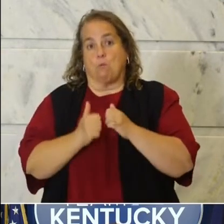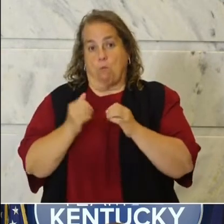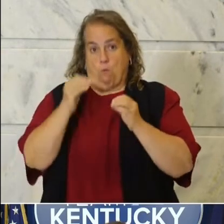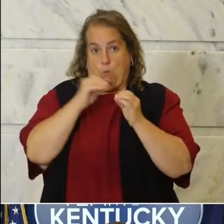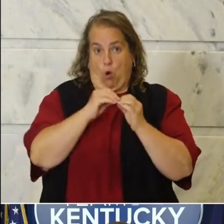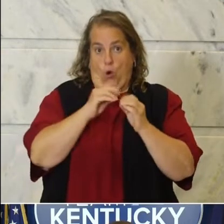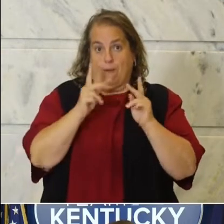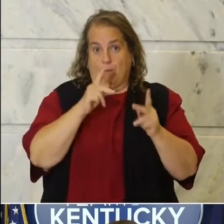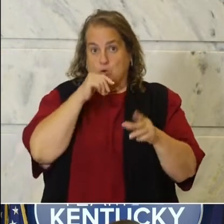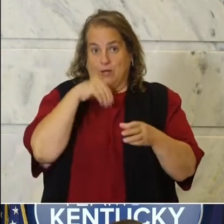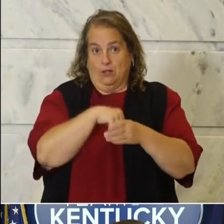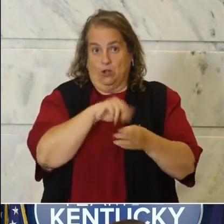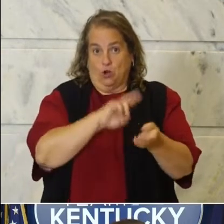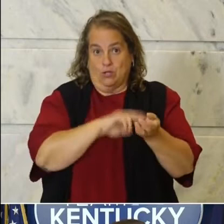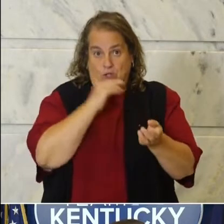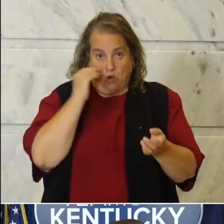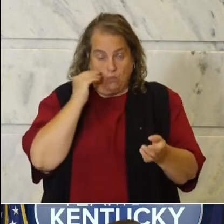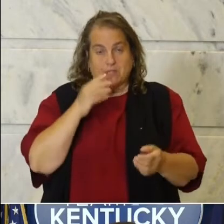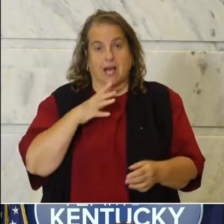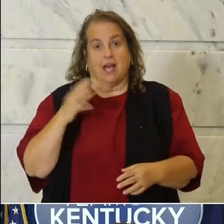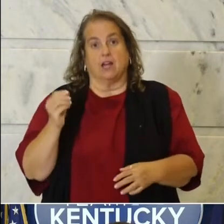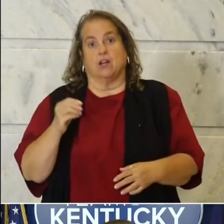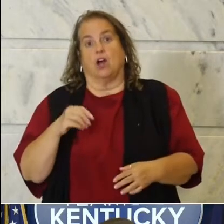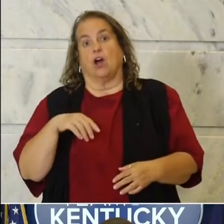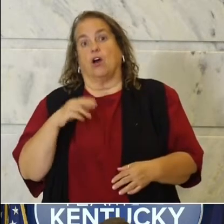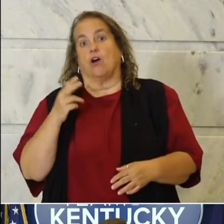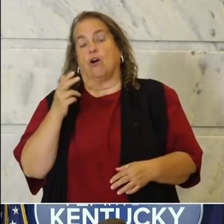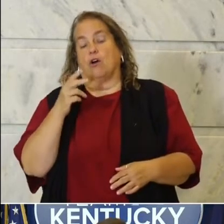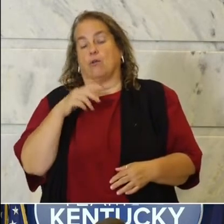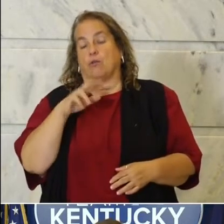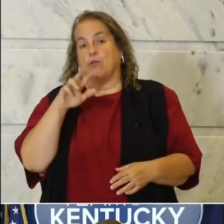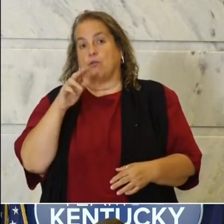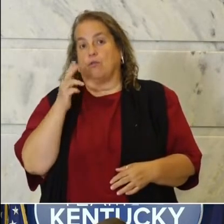and two new deaths. And remember, these aren't new numbers. From what we report